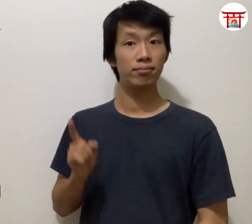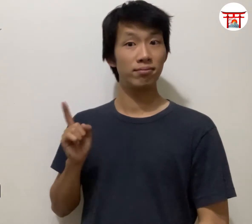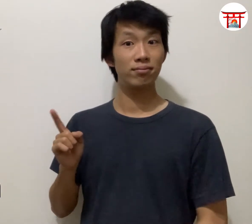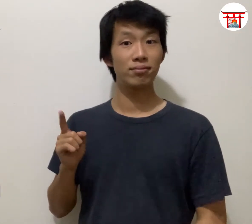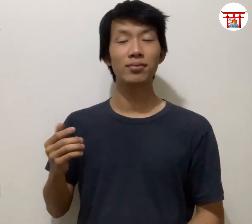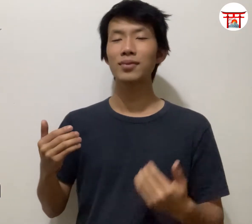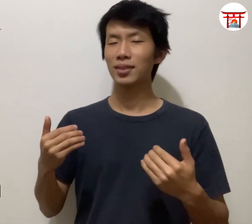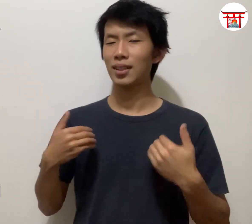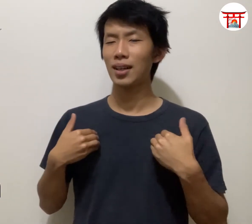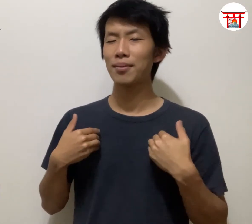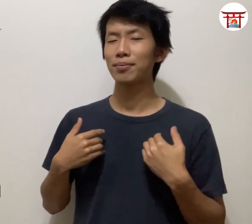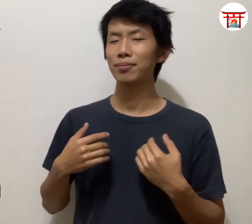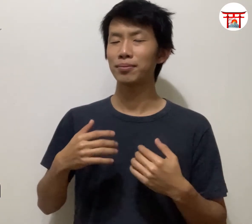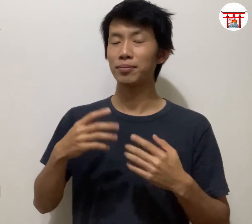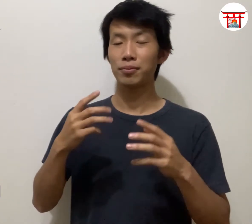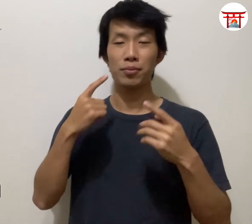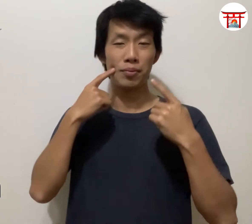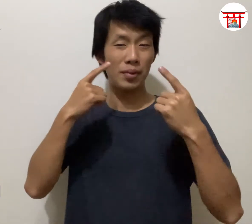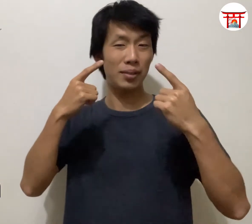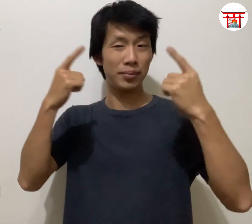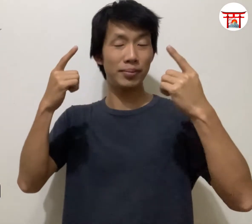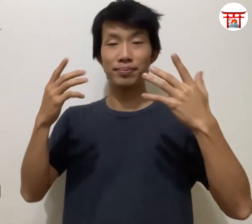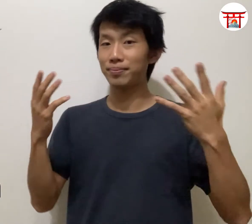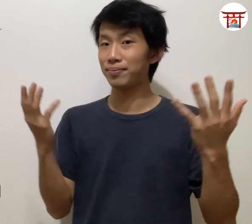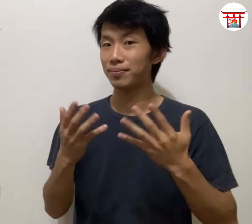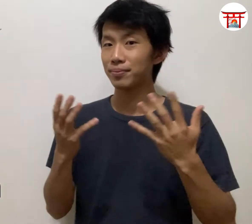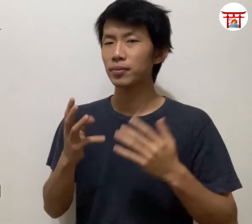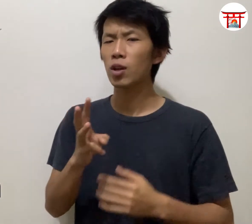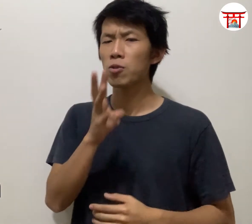What is famous in Toyama?